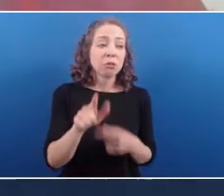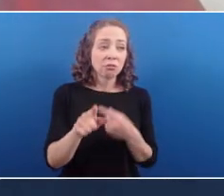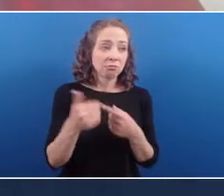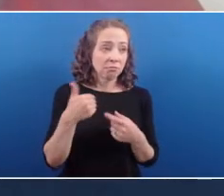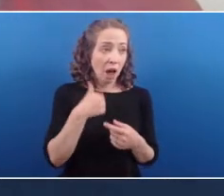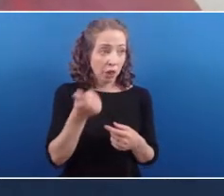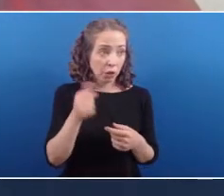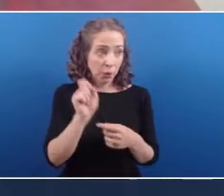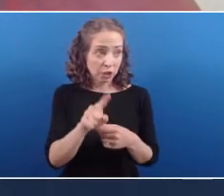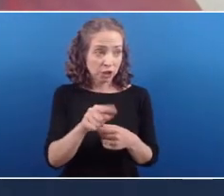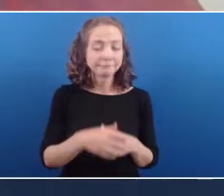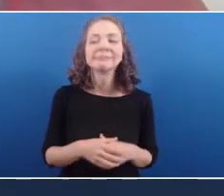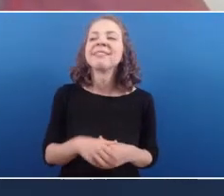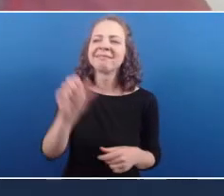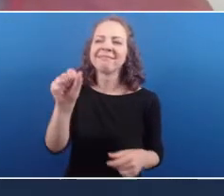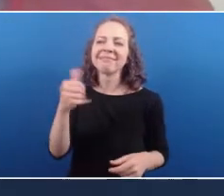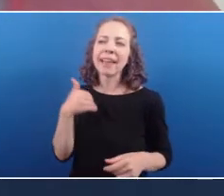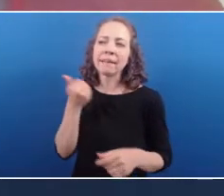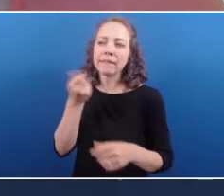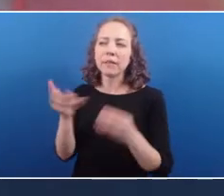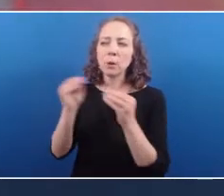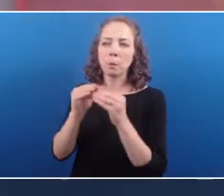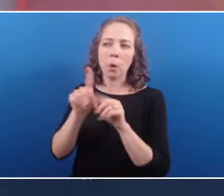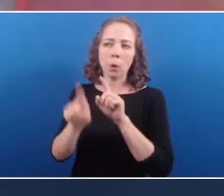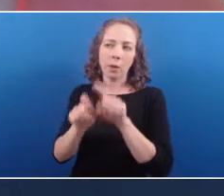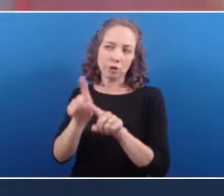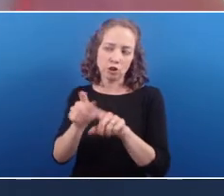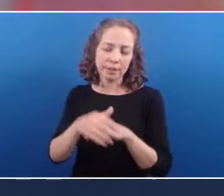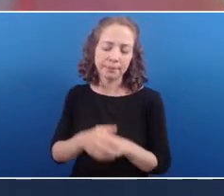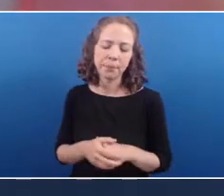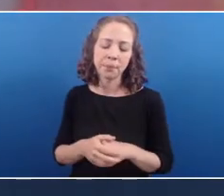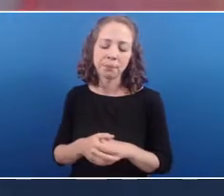Yeah, I think we’ve got a few more questions here. I have another one for Megan.